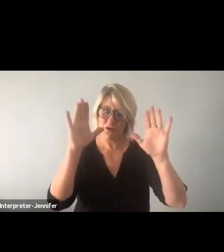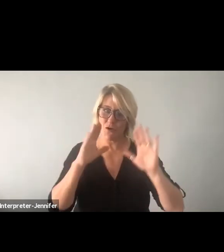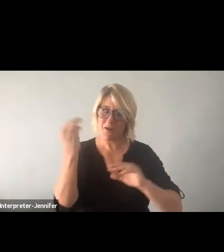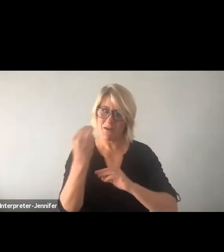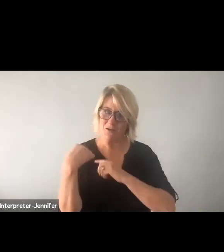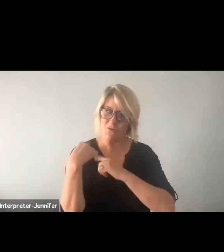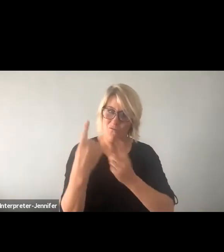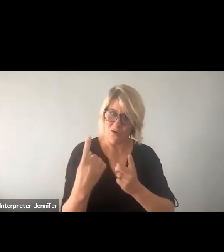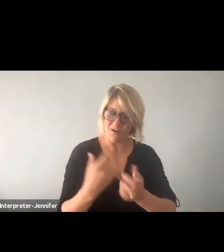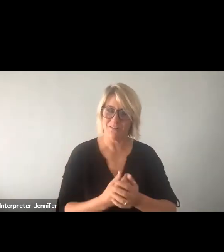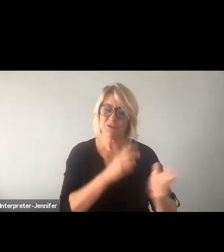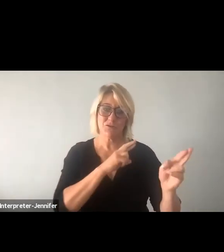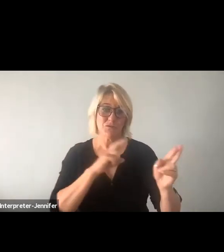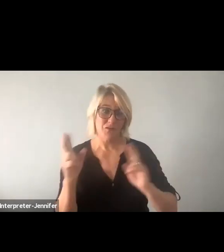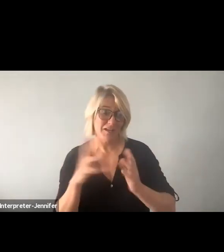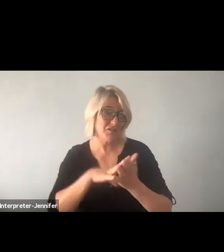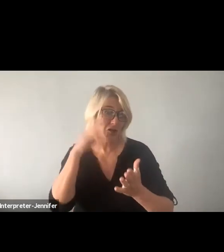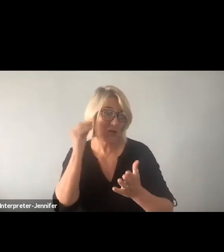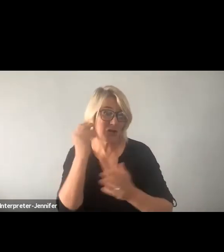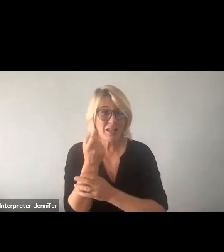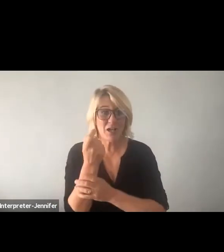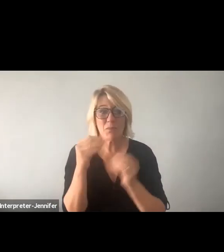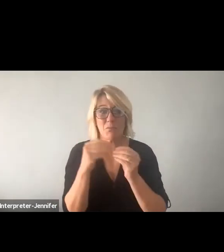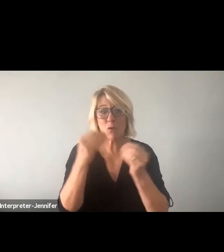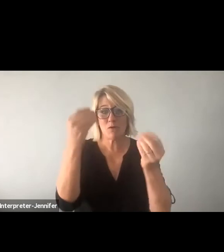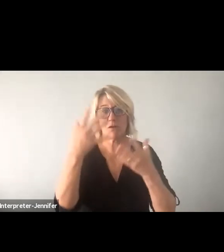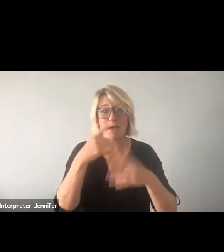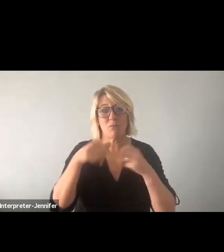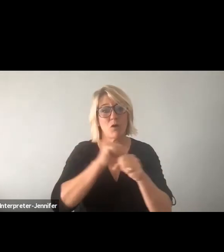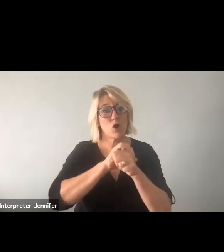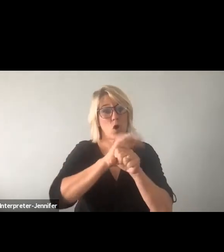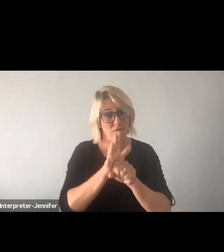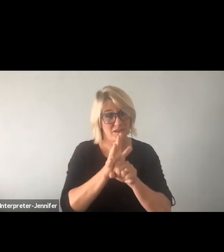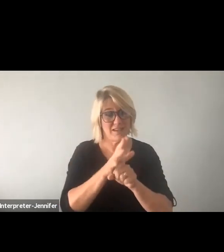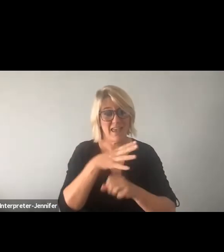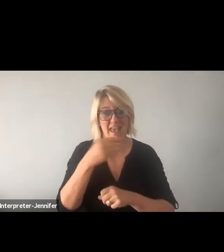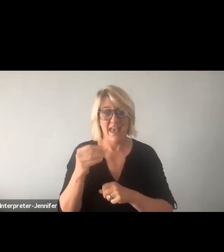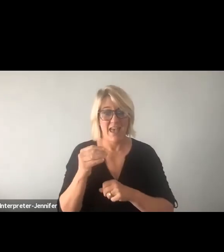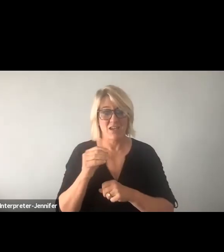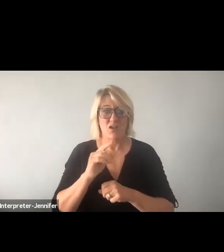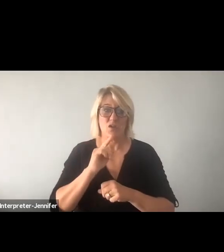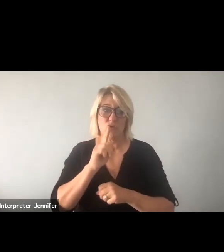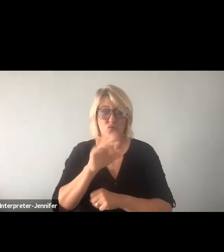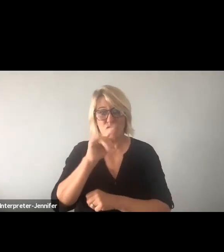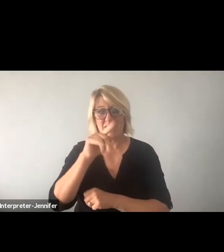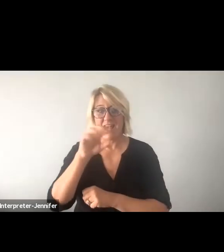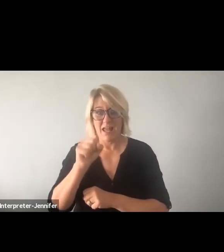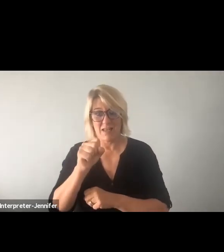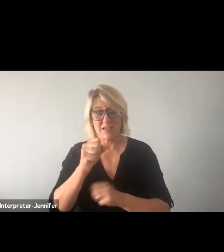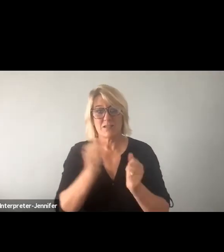» Robin: Thank you and thank you, everyone, and welcome to today's session. I hope everyone is having a great Monday and is ready to learn a